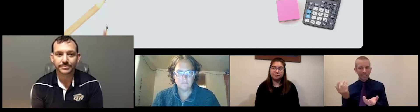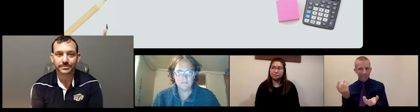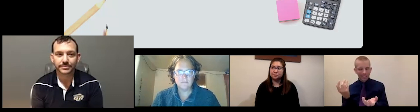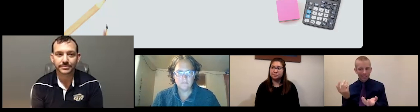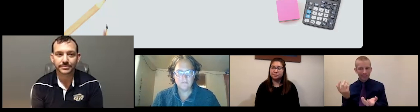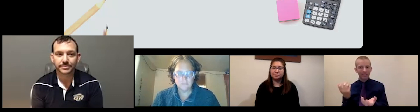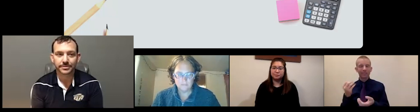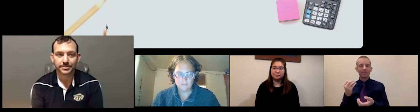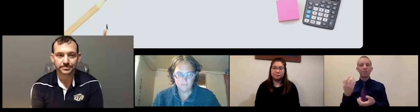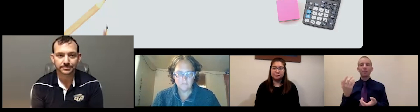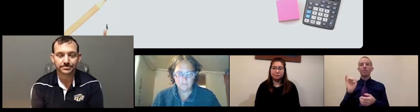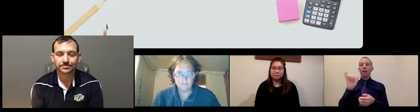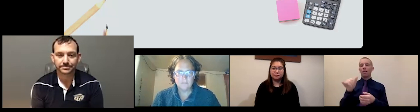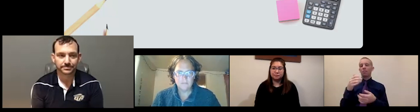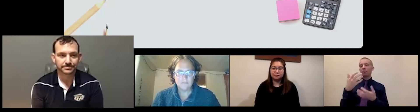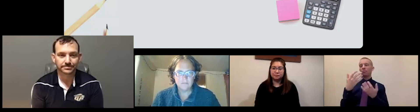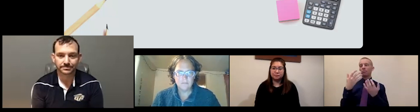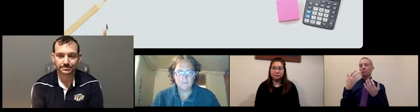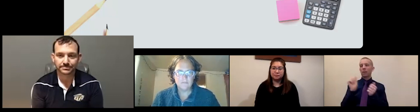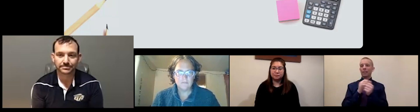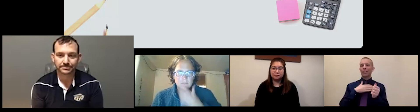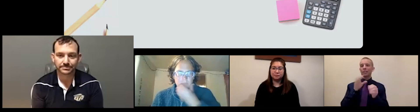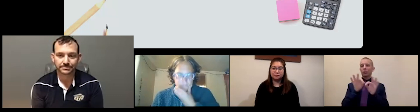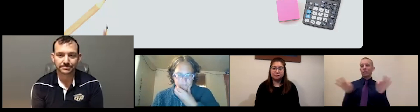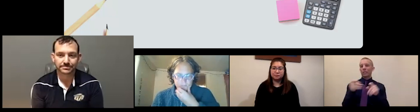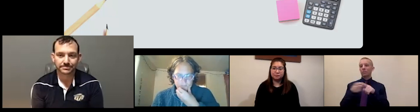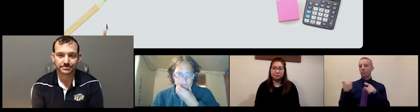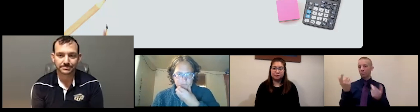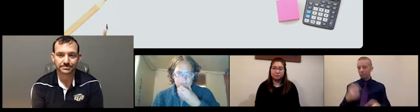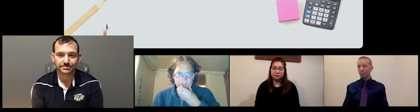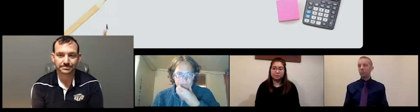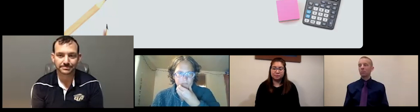So those are the possibilities with my degree.